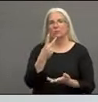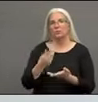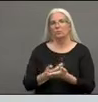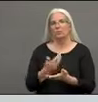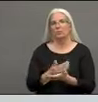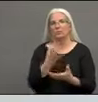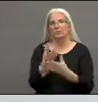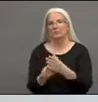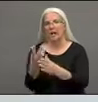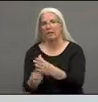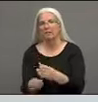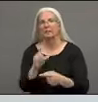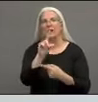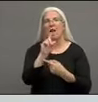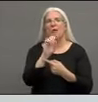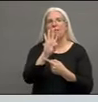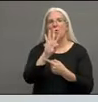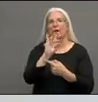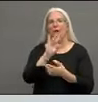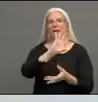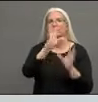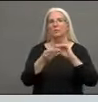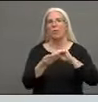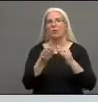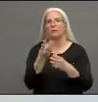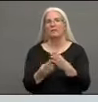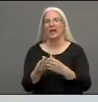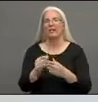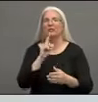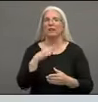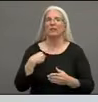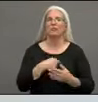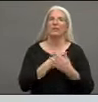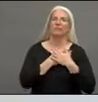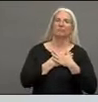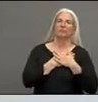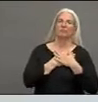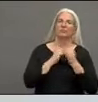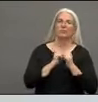Our thoughts are certainly with the families who have lost loved ones due to COVID-19